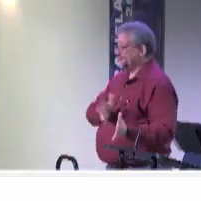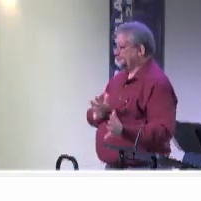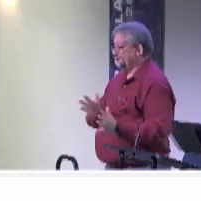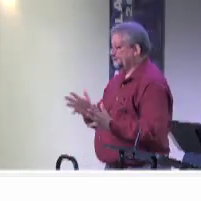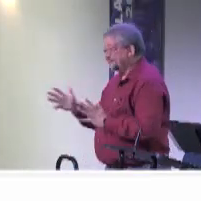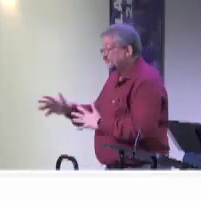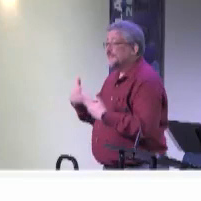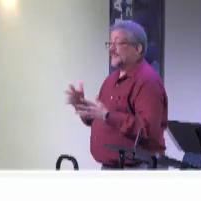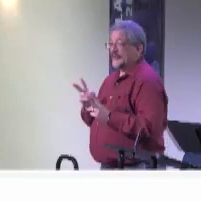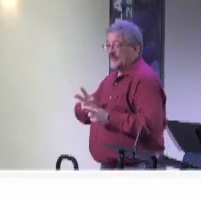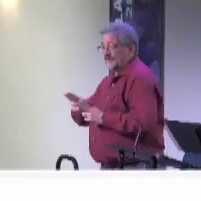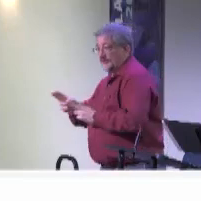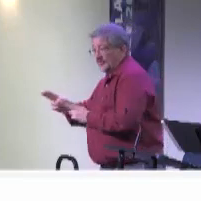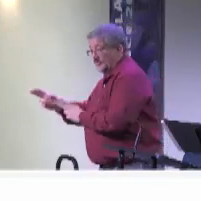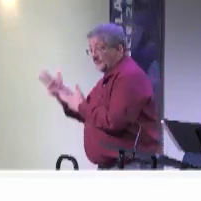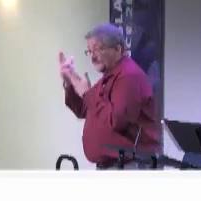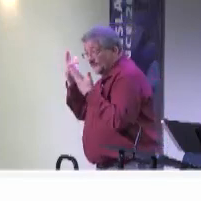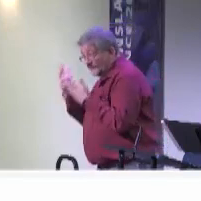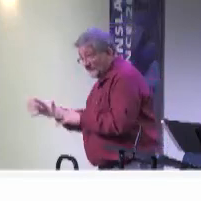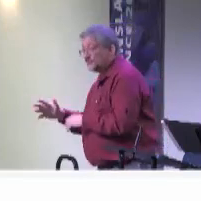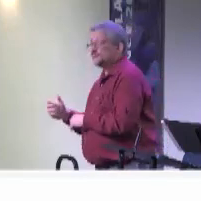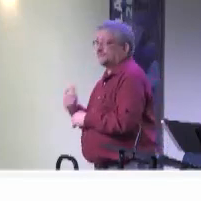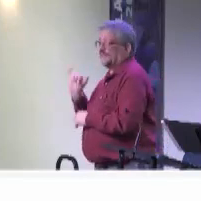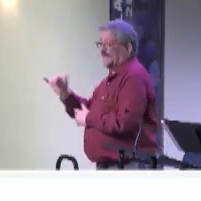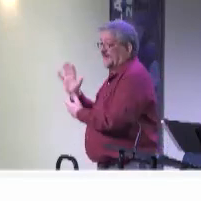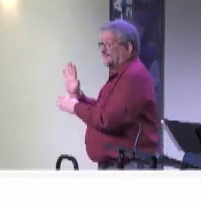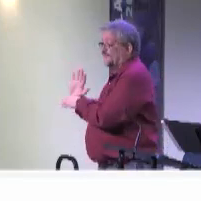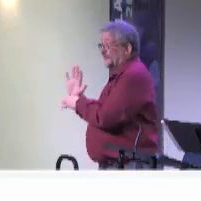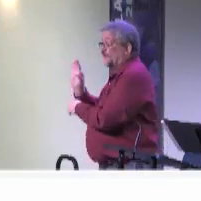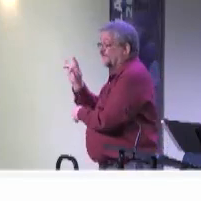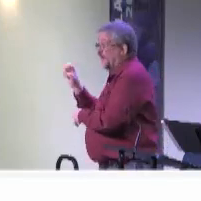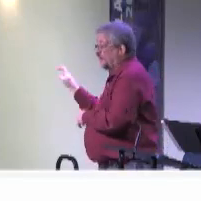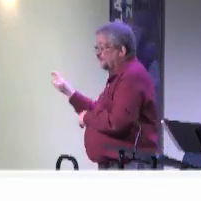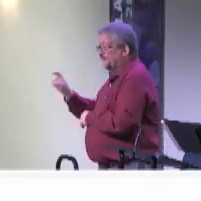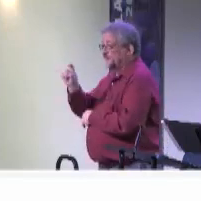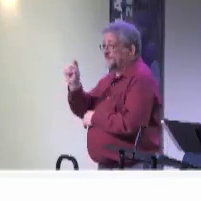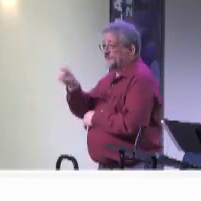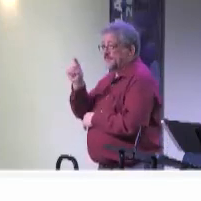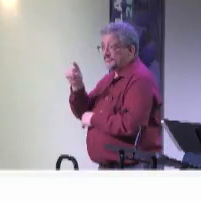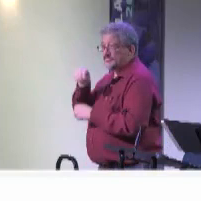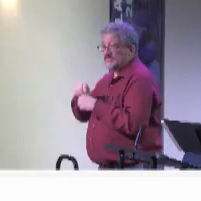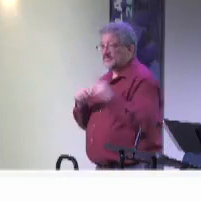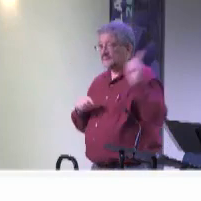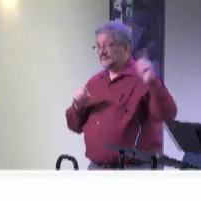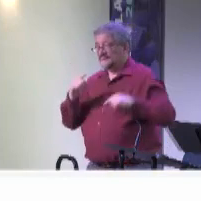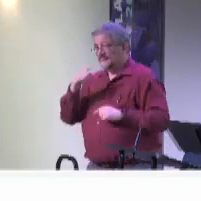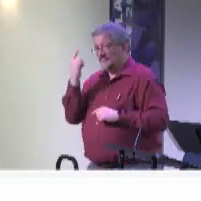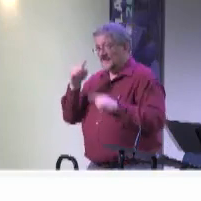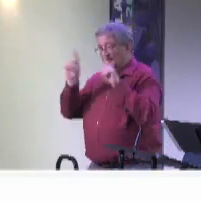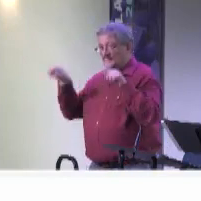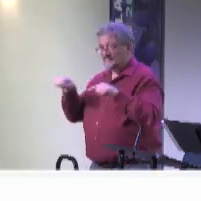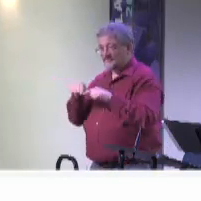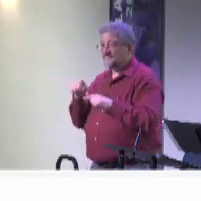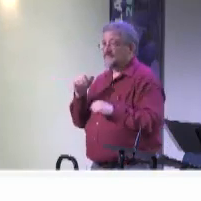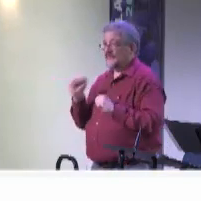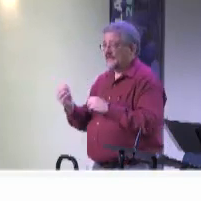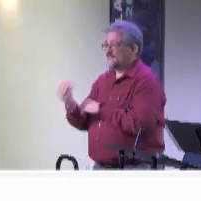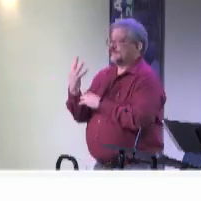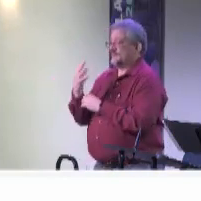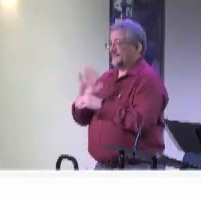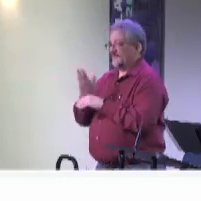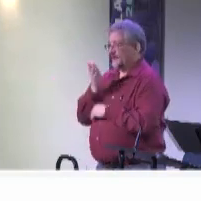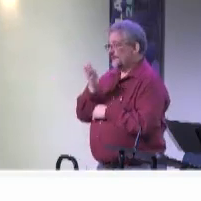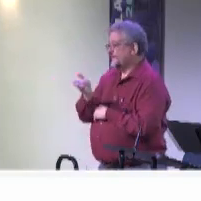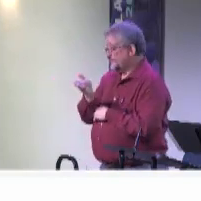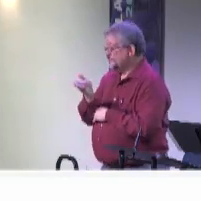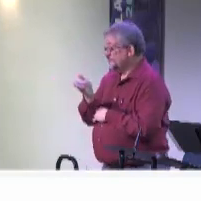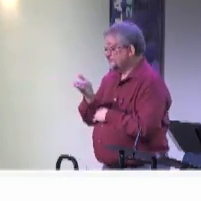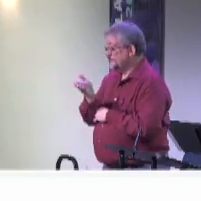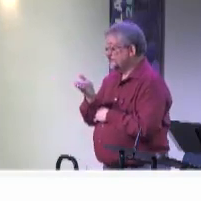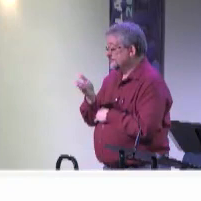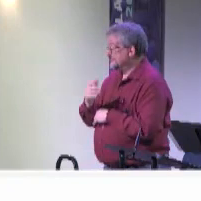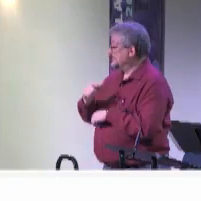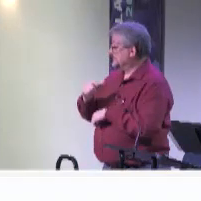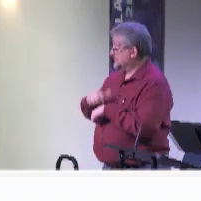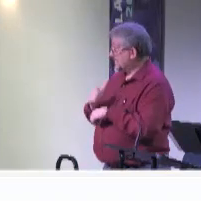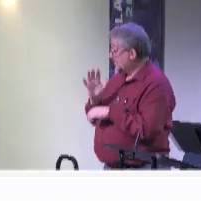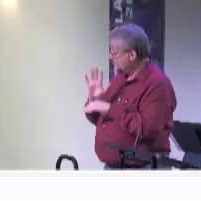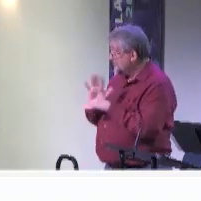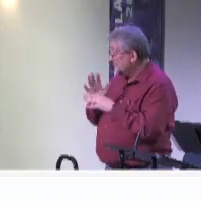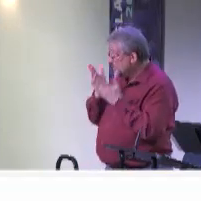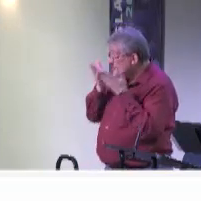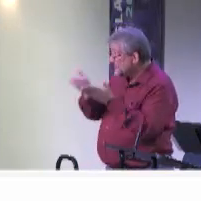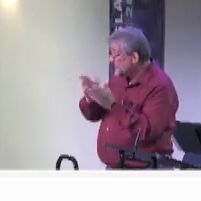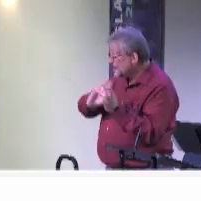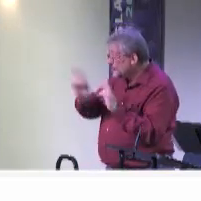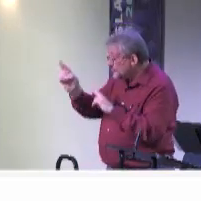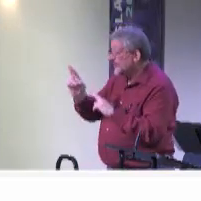So they can also. Create something in a studio. And merge or import that product into the SLTT system.